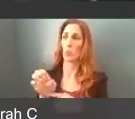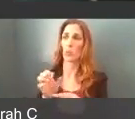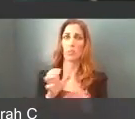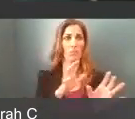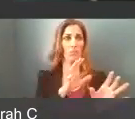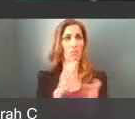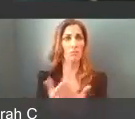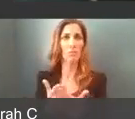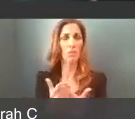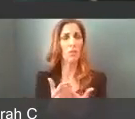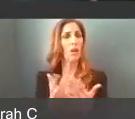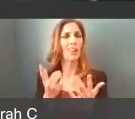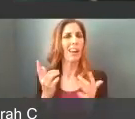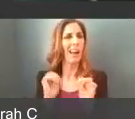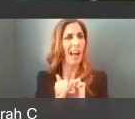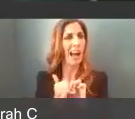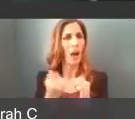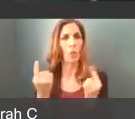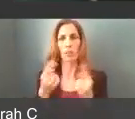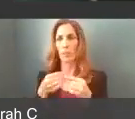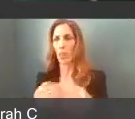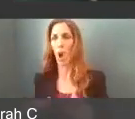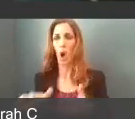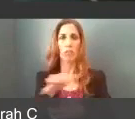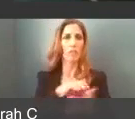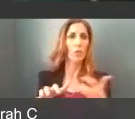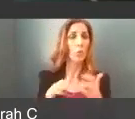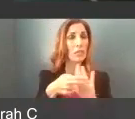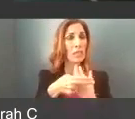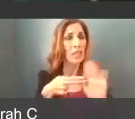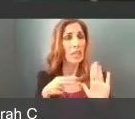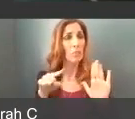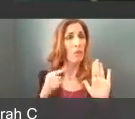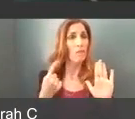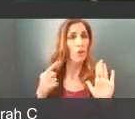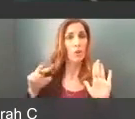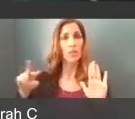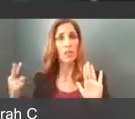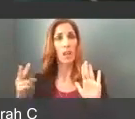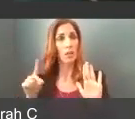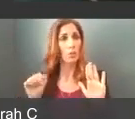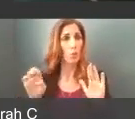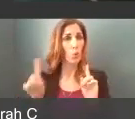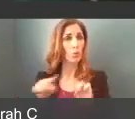confused. Like are they labeled as first or second when they arrive to you? How do you sort them?